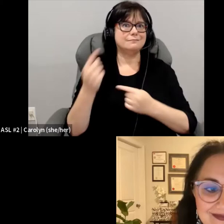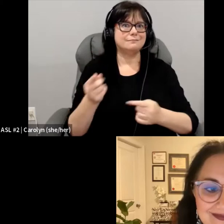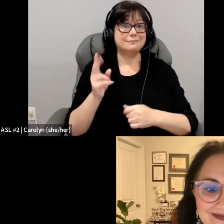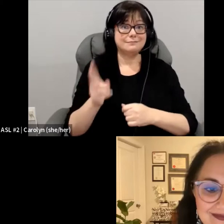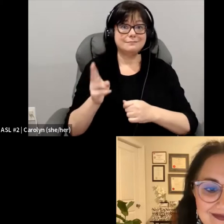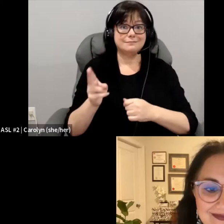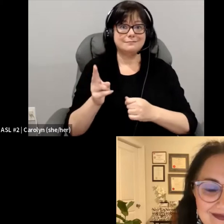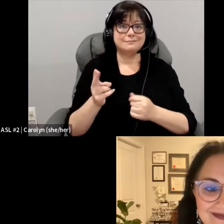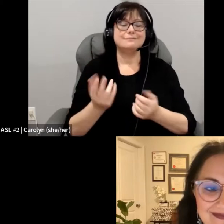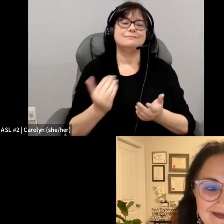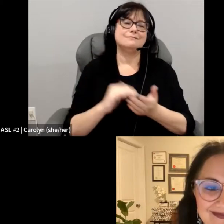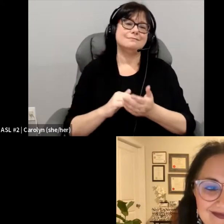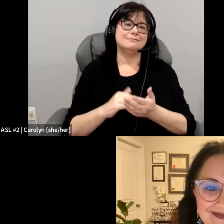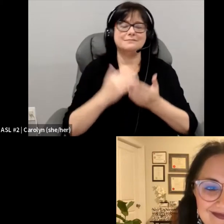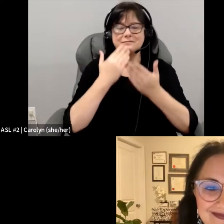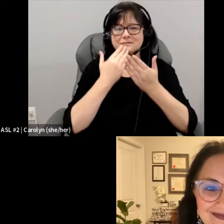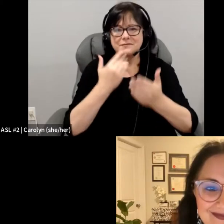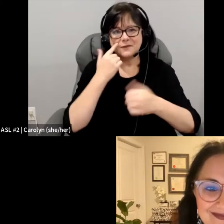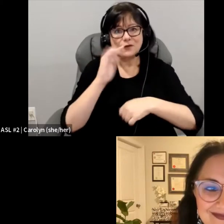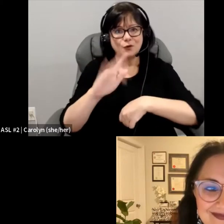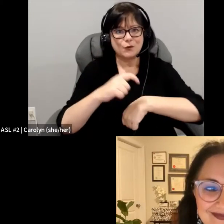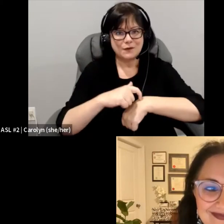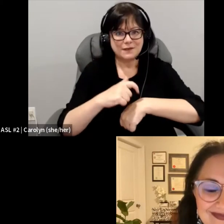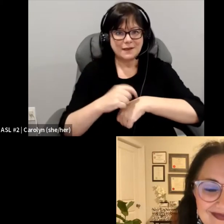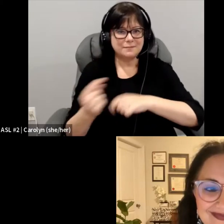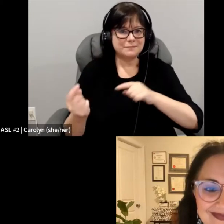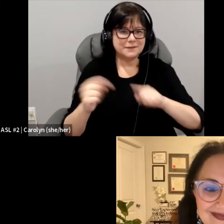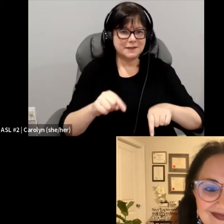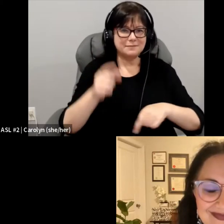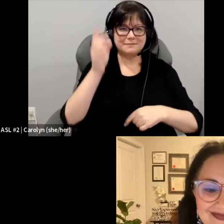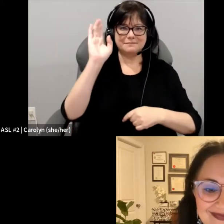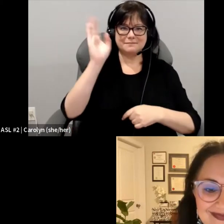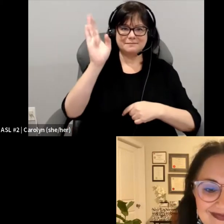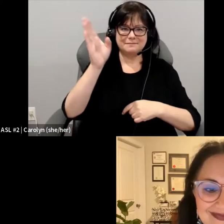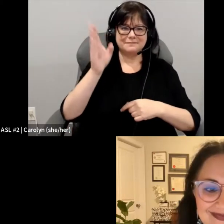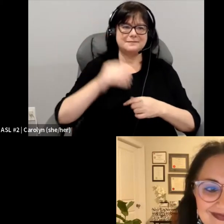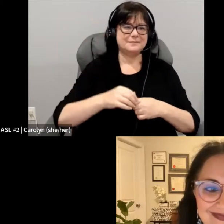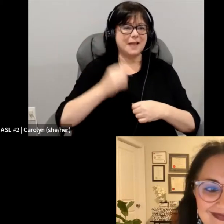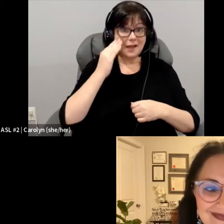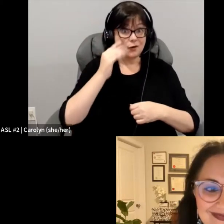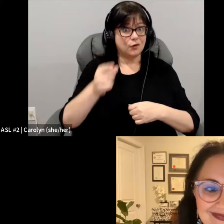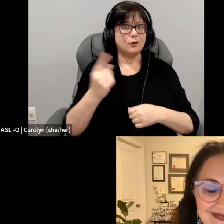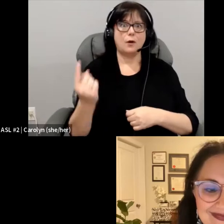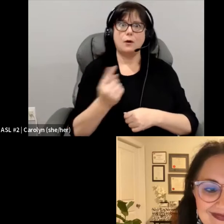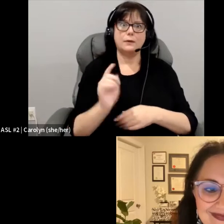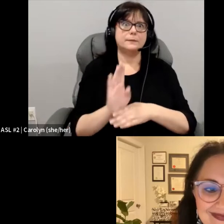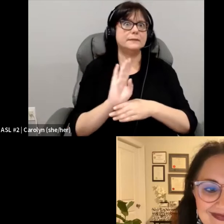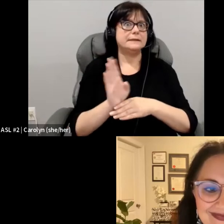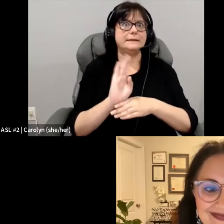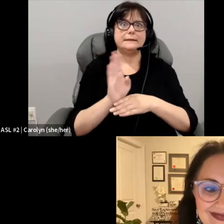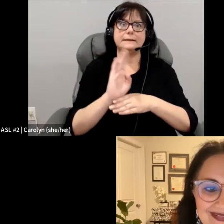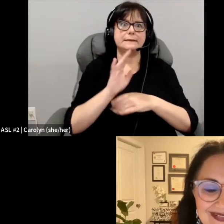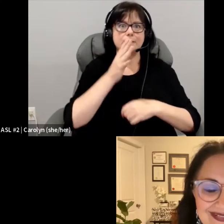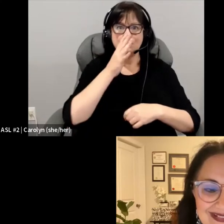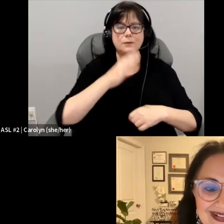TIME. I KNOW YOU HAVE AS ALWAYS, A LOT ON THE GO. WE REALLY APPRECIATE YOU BEING WITH US THIS EVENING.